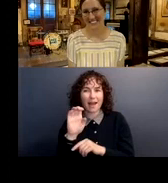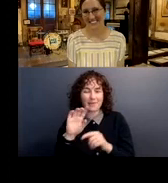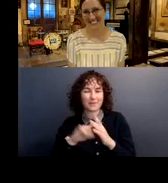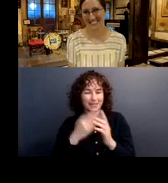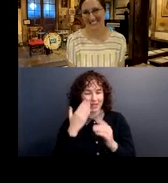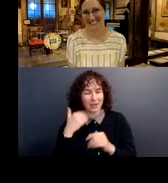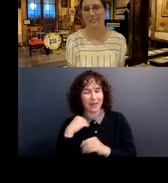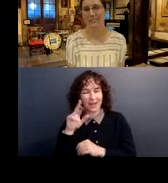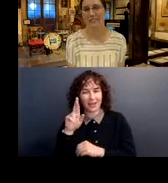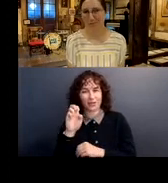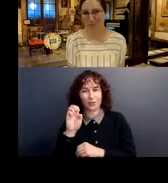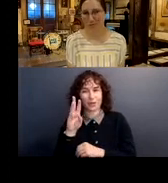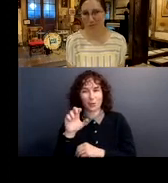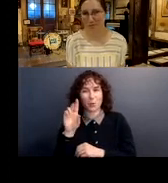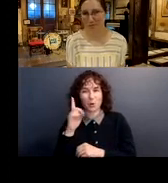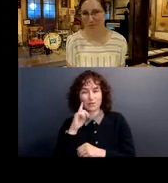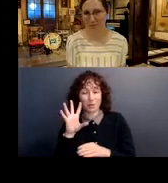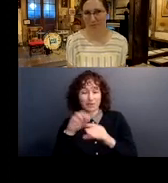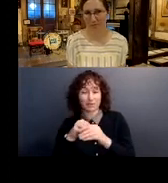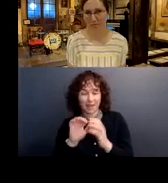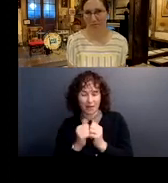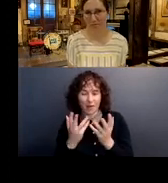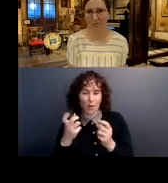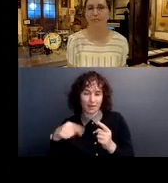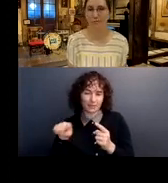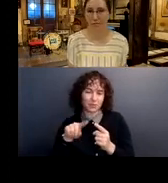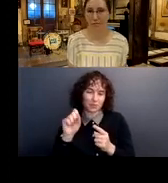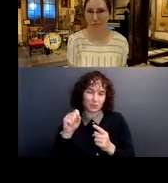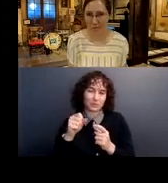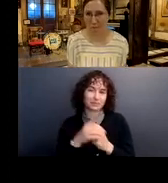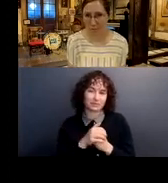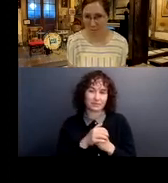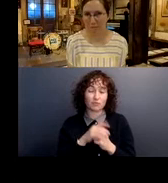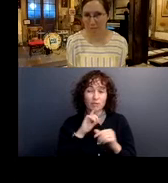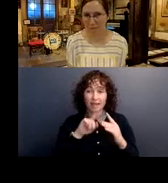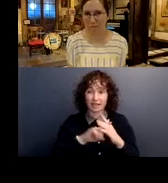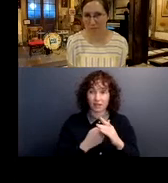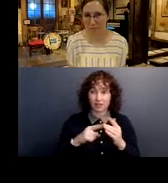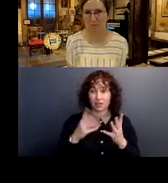for them to participate the way I liked them to. Initially they wanted to just dance and use it